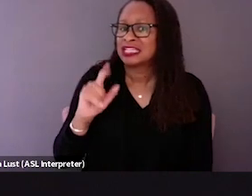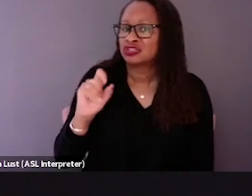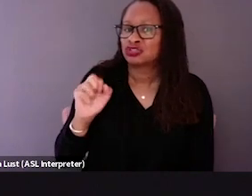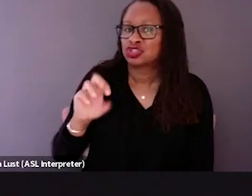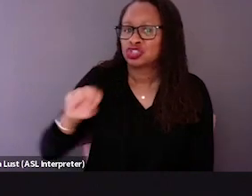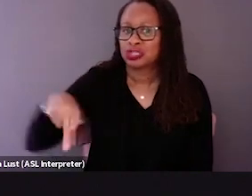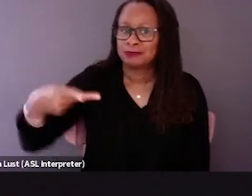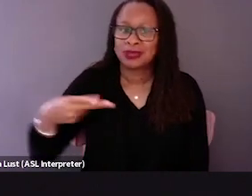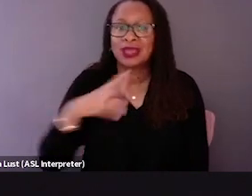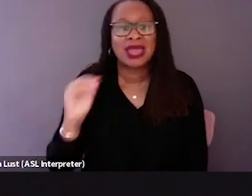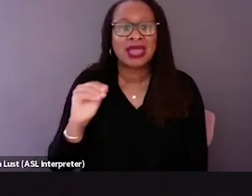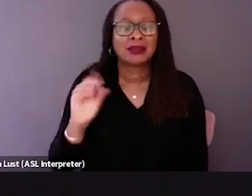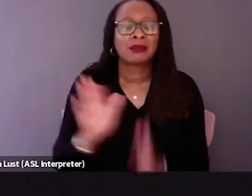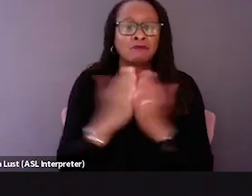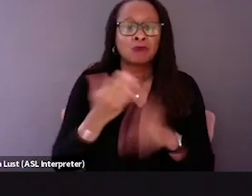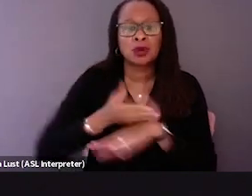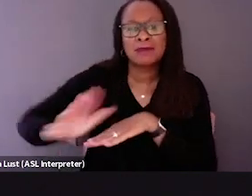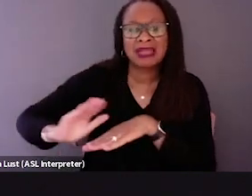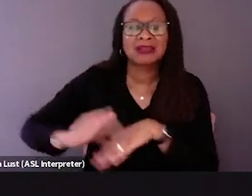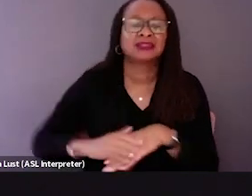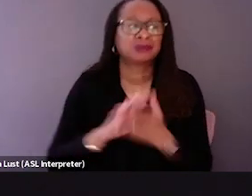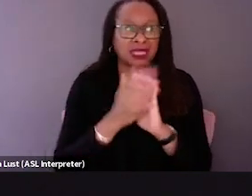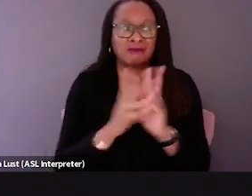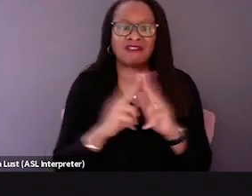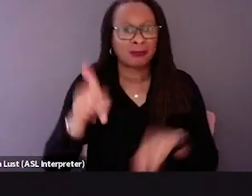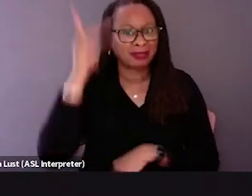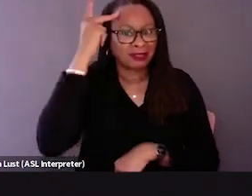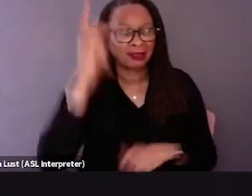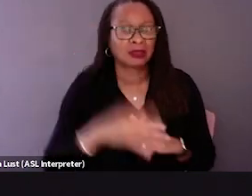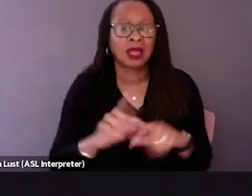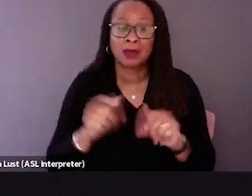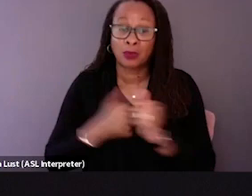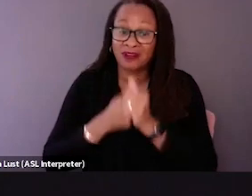and really has become so politicized. But we did, we had been following the band books list